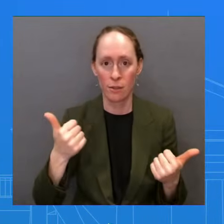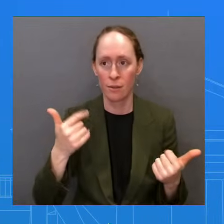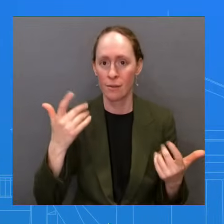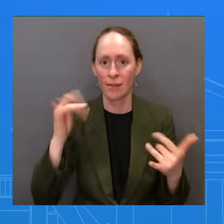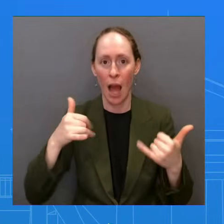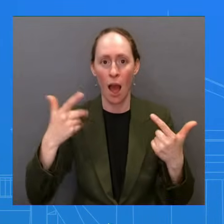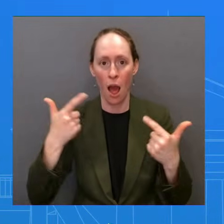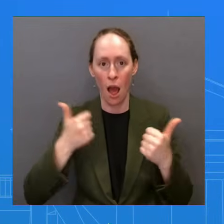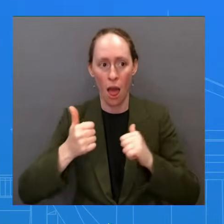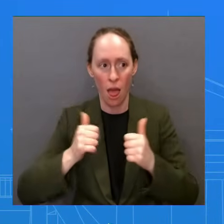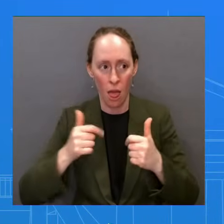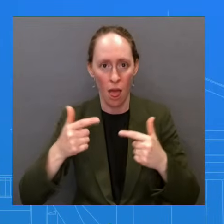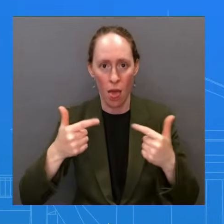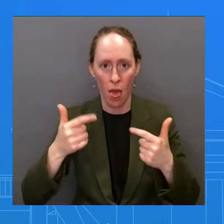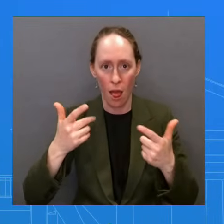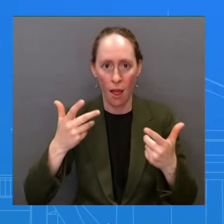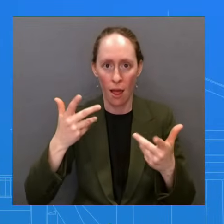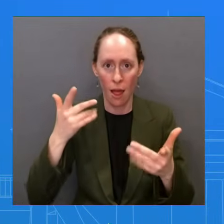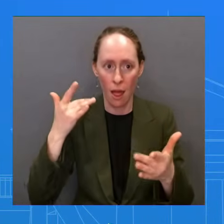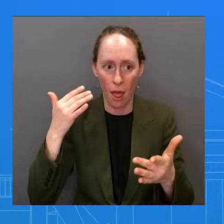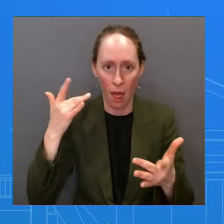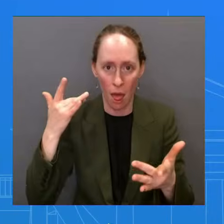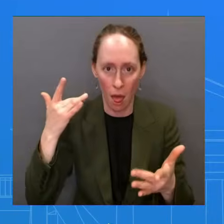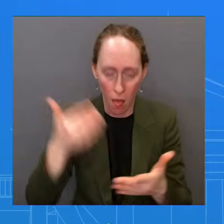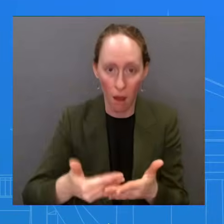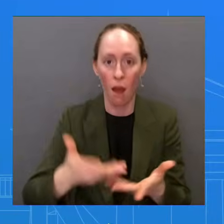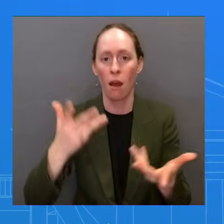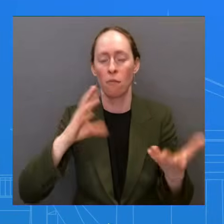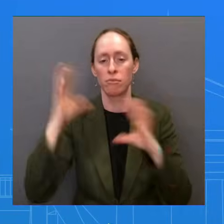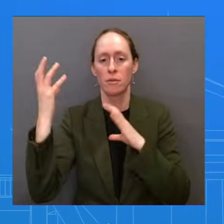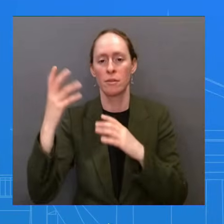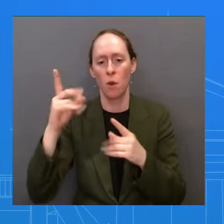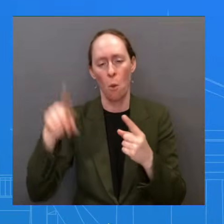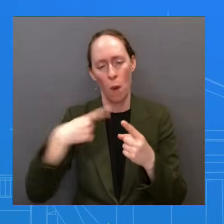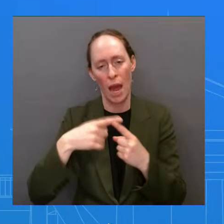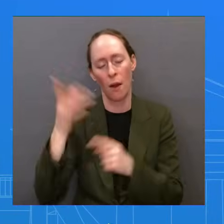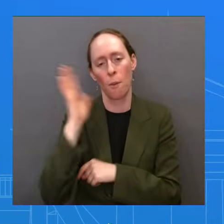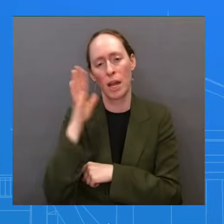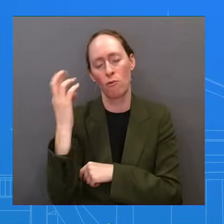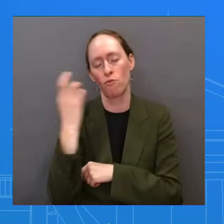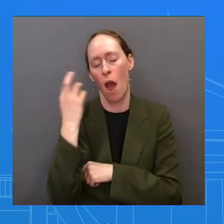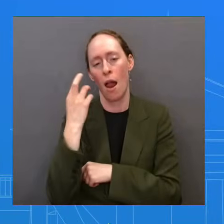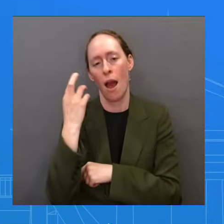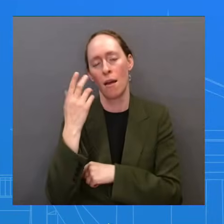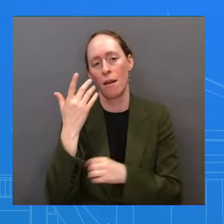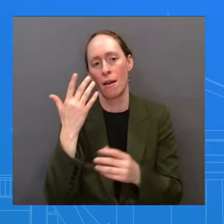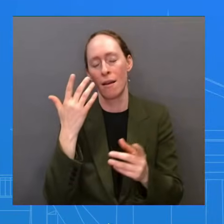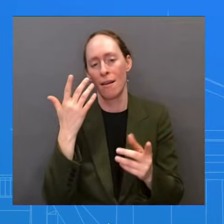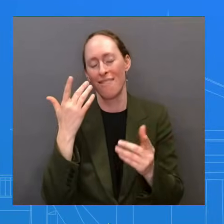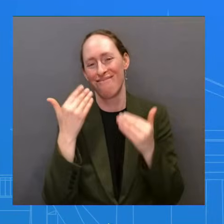the President thought it would be a good opportunity to remind congressional leaders of the urgency of preventing default when the letter --